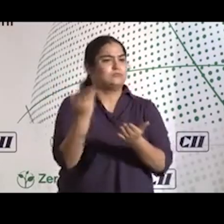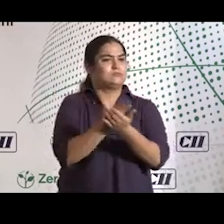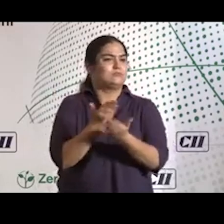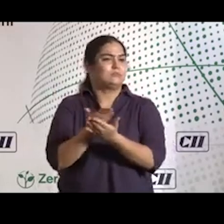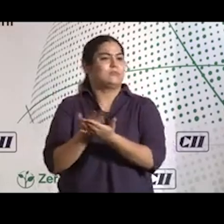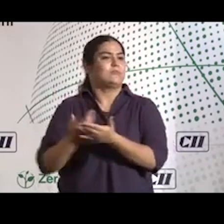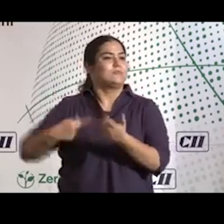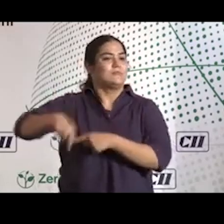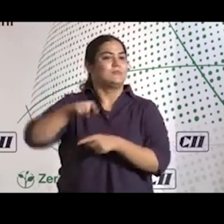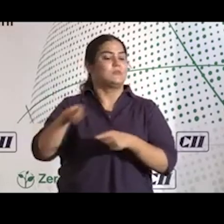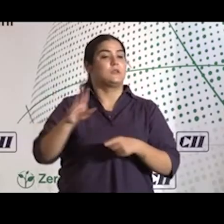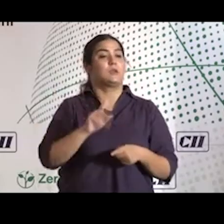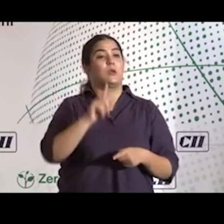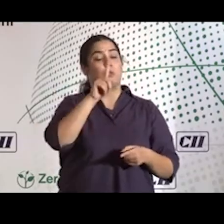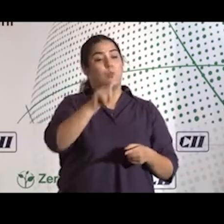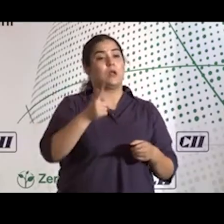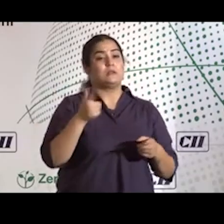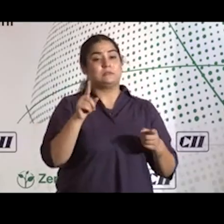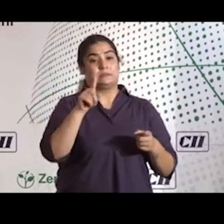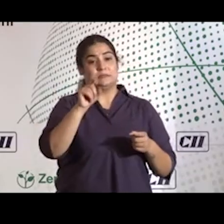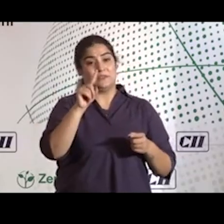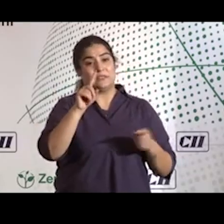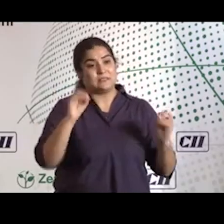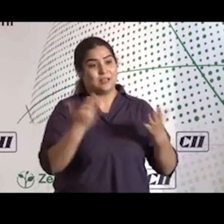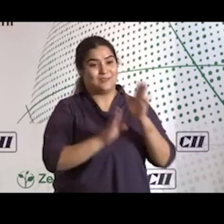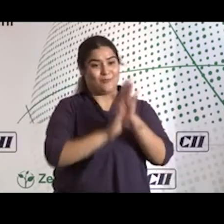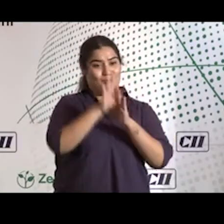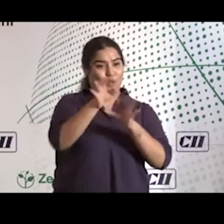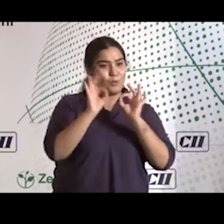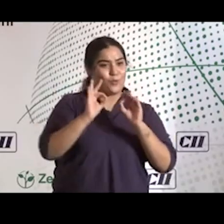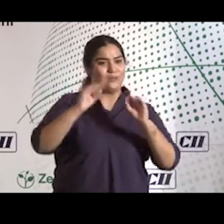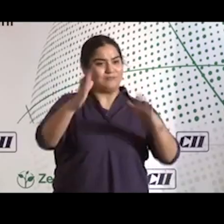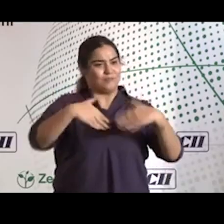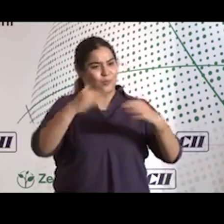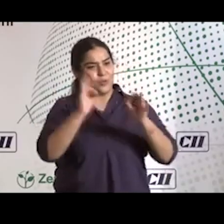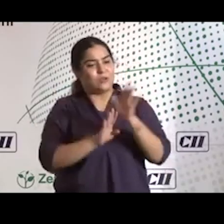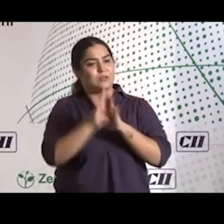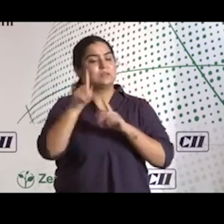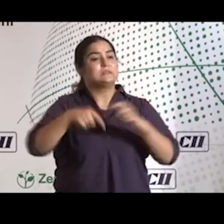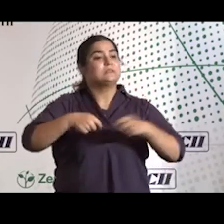every successful startup started with a problem that was worth solving